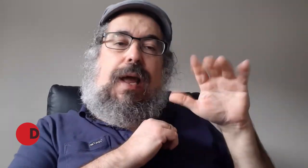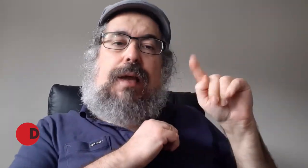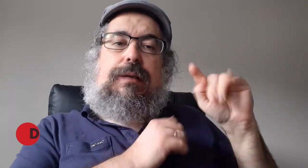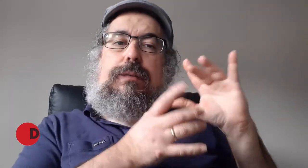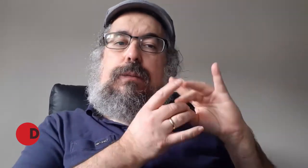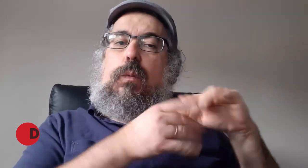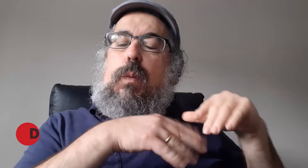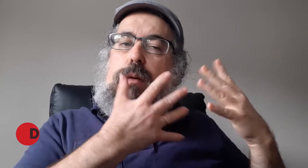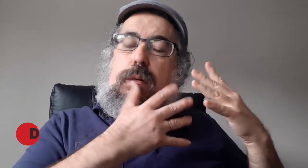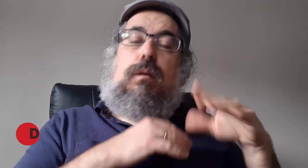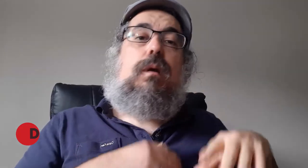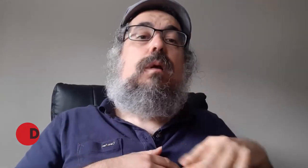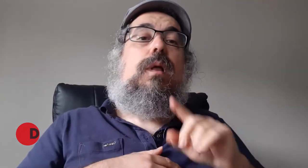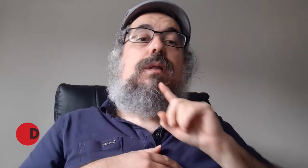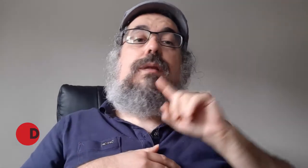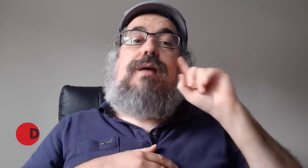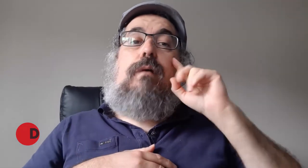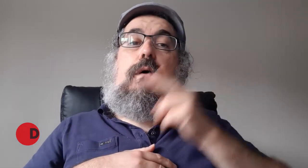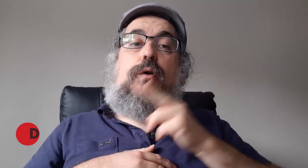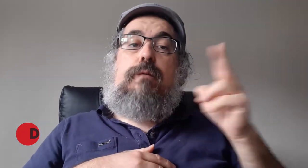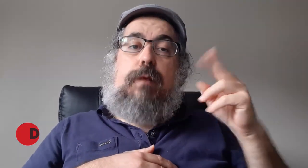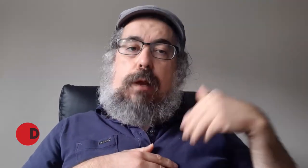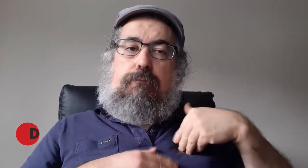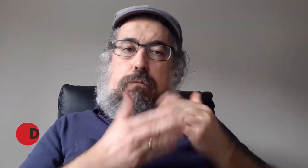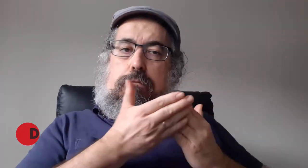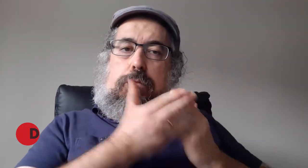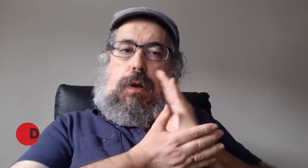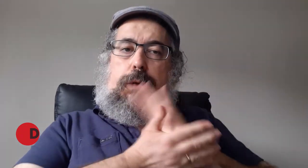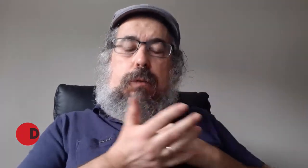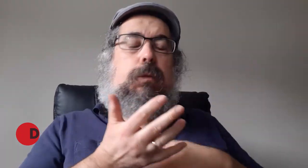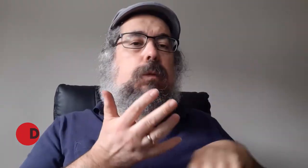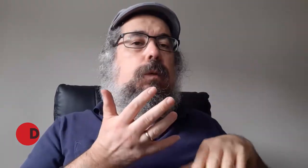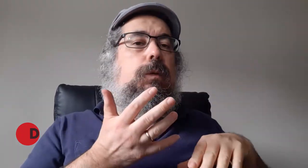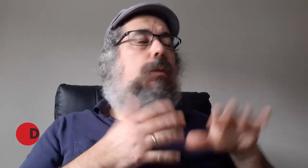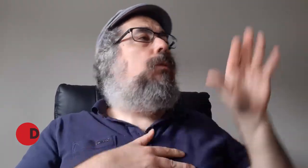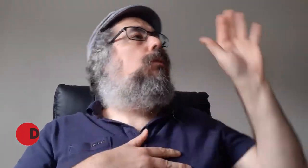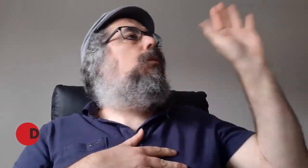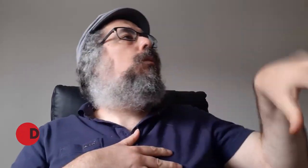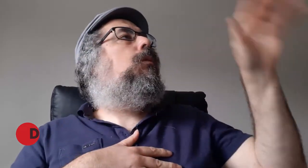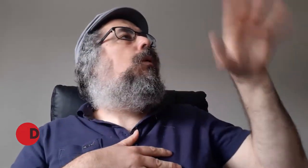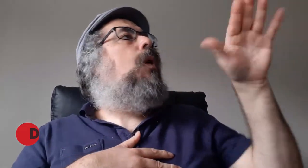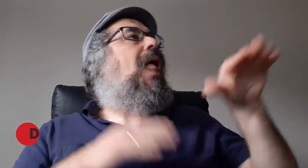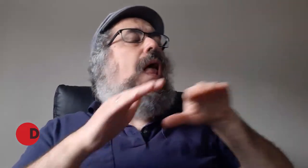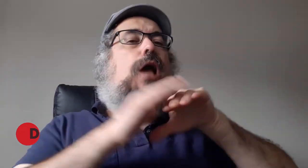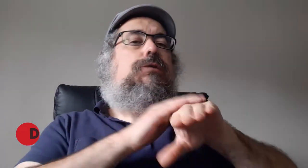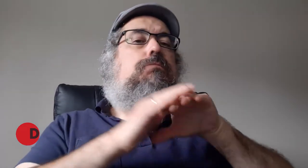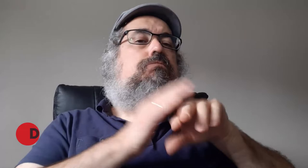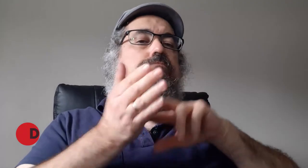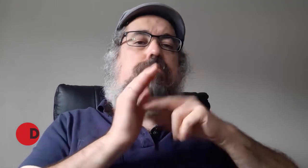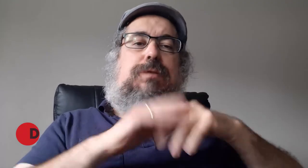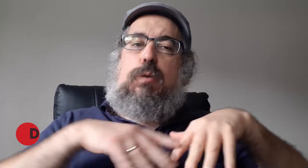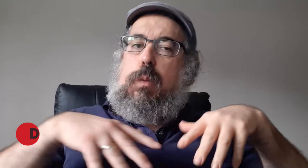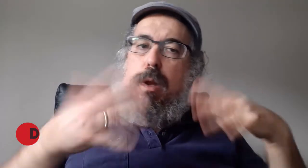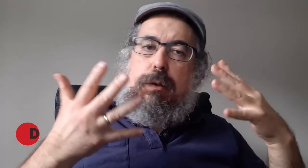ACA mentions Deaf people having rights to ask about accessibility